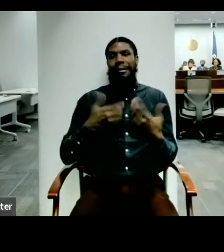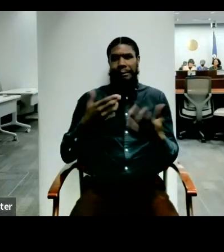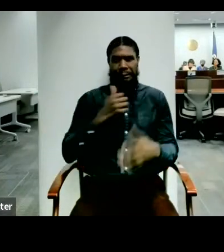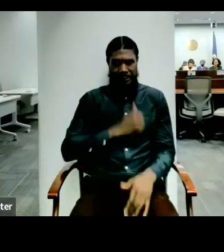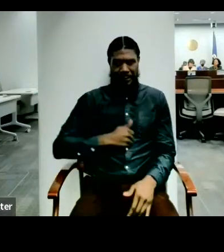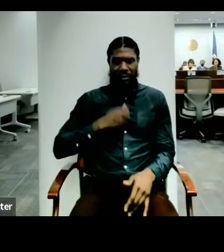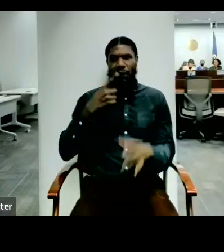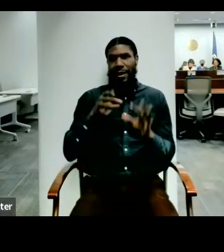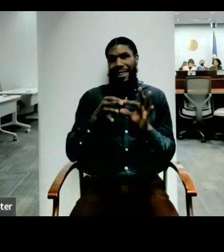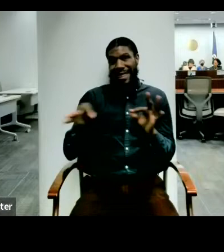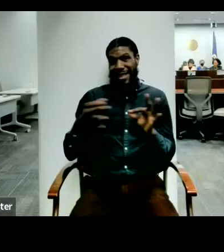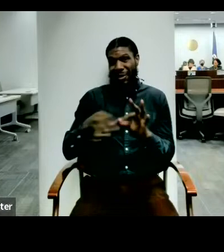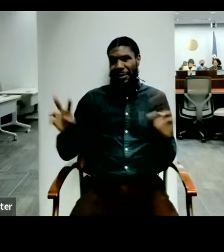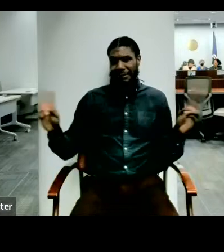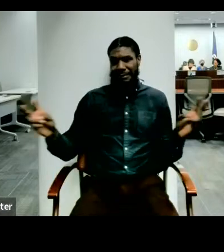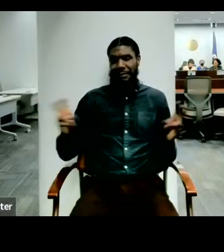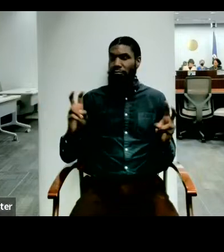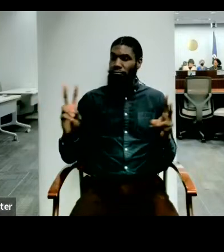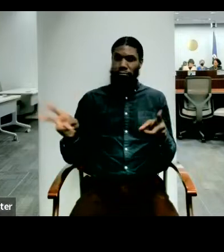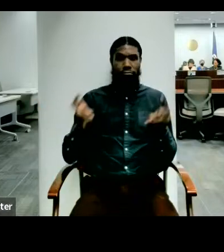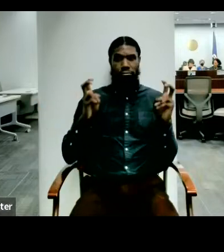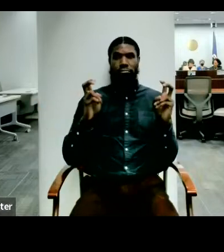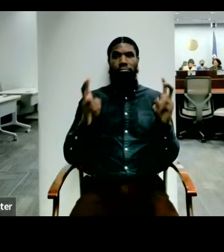These are direct quotes by respondents.